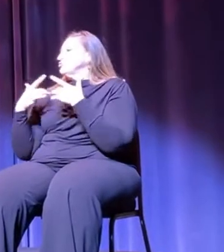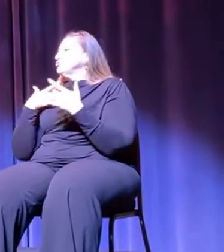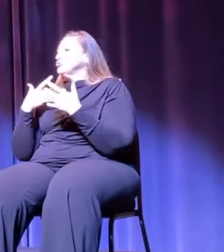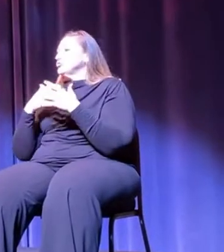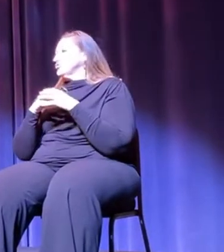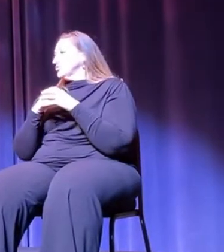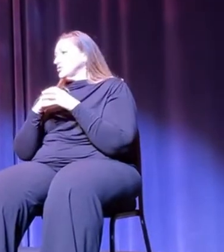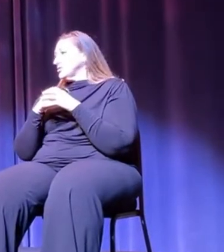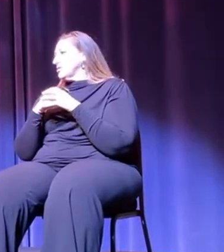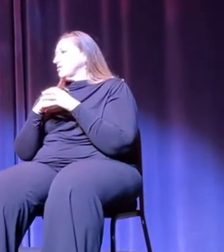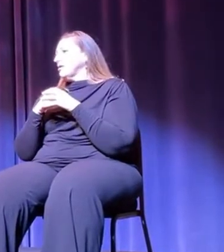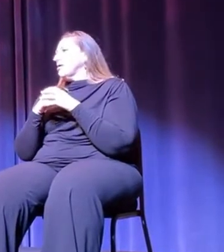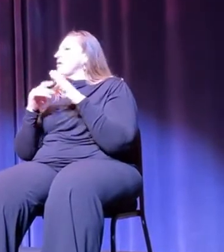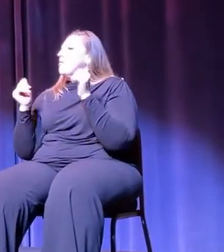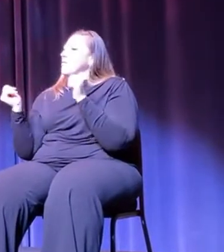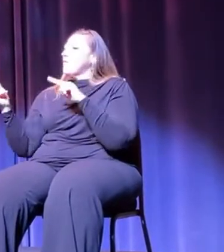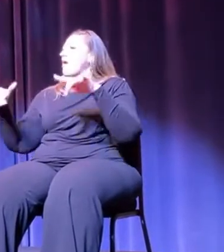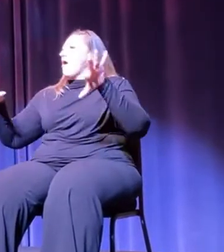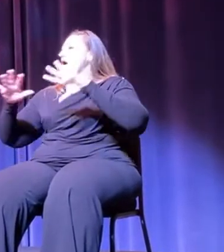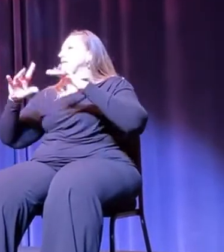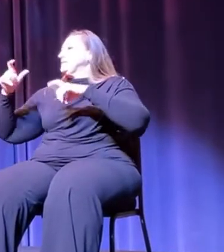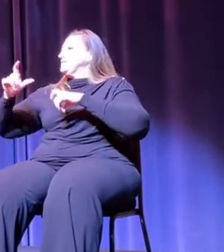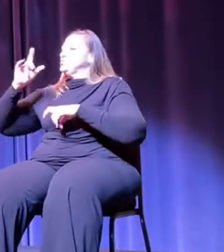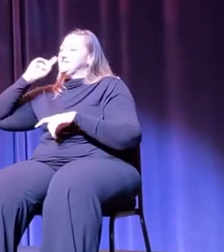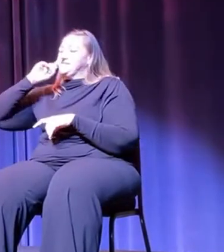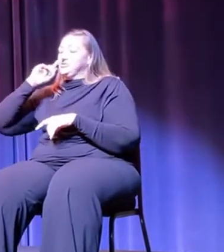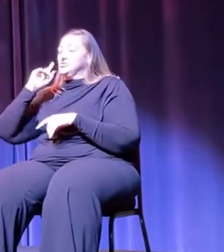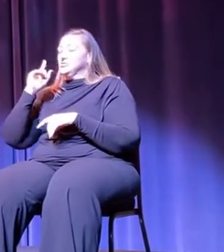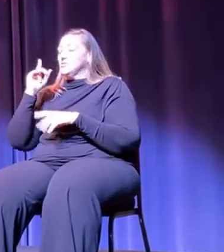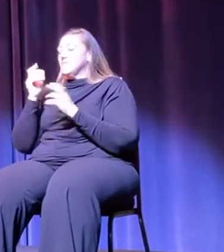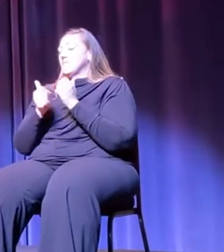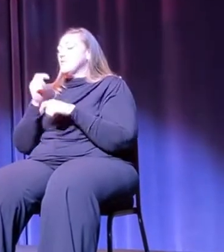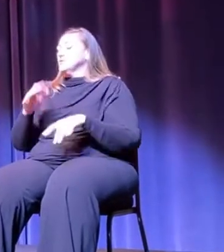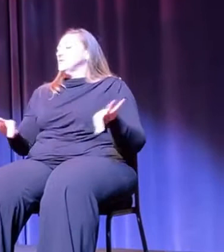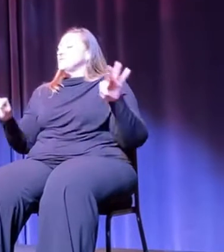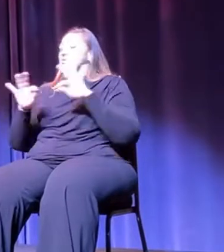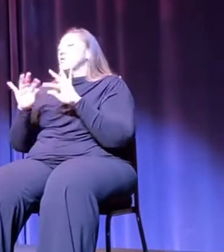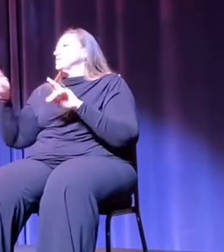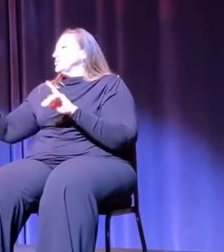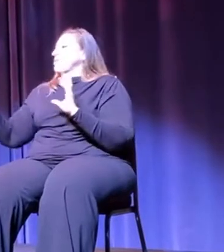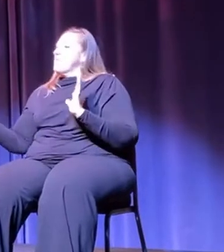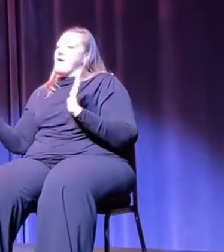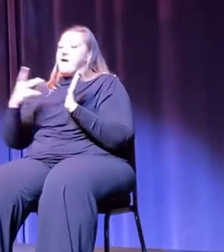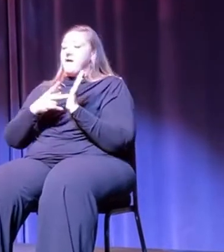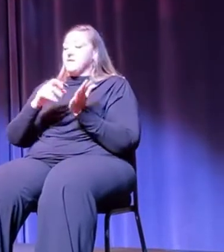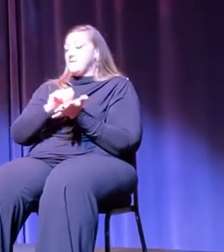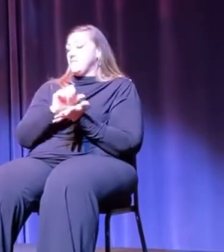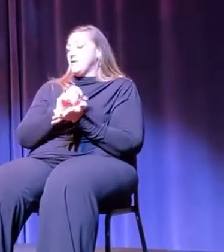what everyone else needs to hear, right? The most important thing is that you return to the page and then the second thing logistically